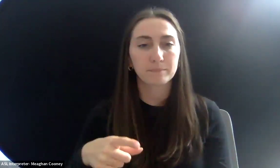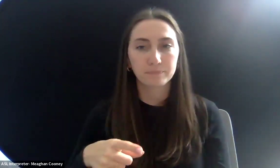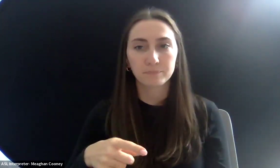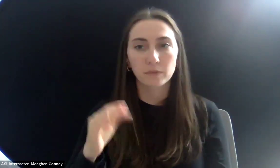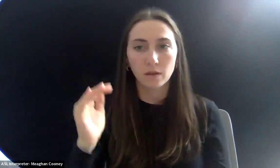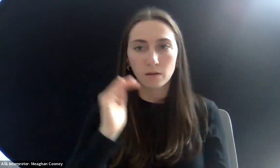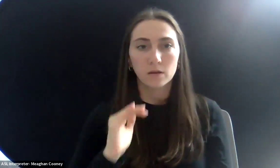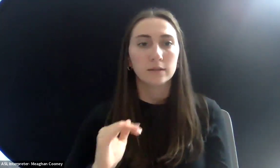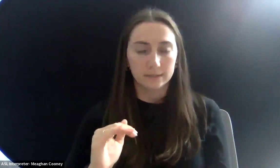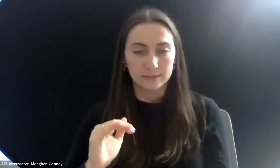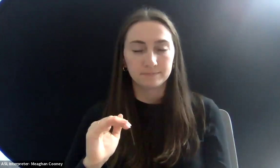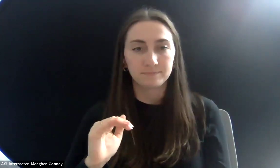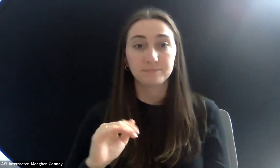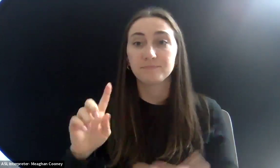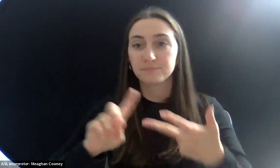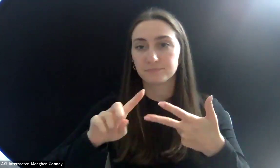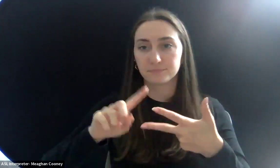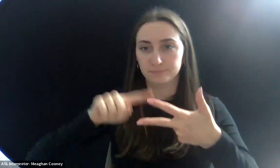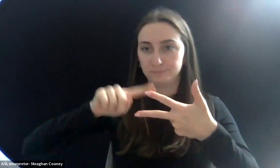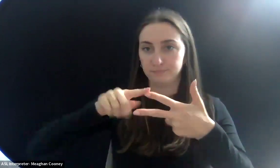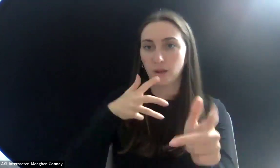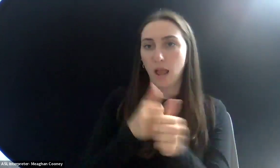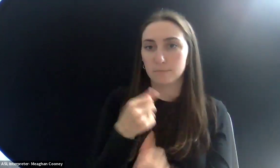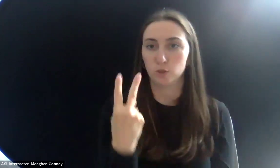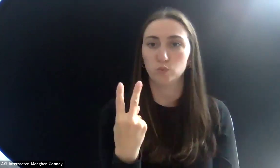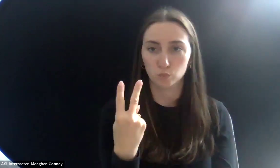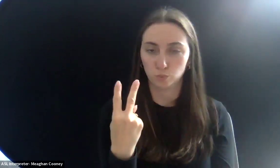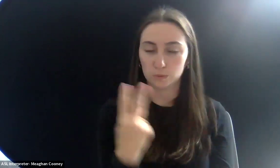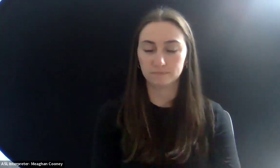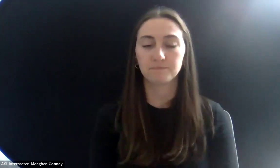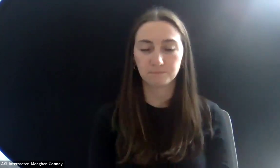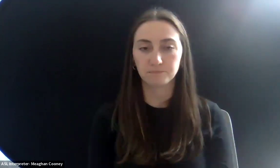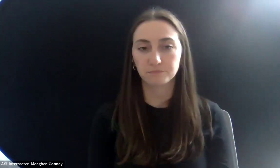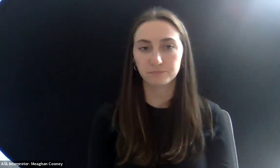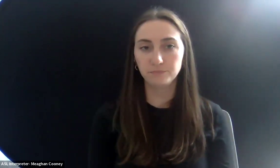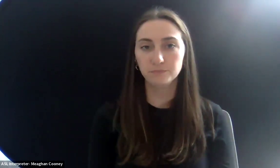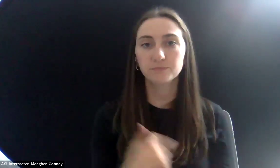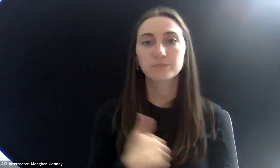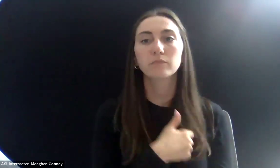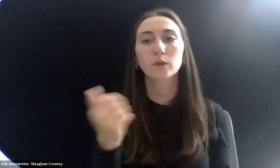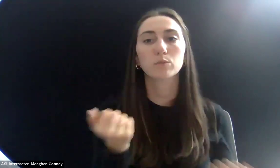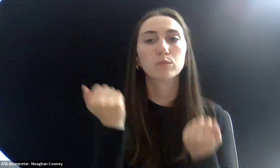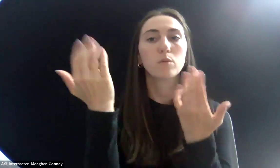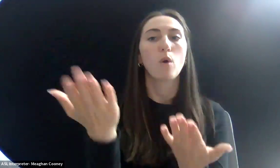So this is the second update. Update #2 we're proposing to revise the way that mitigation